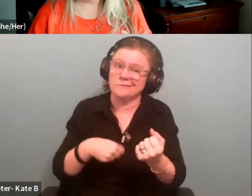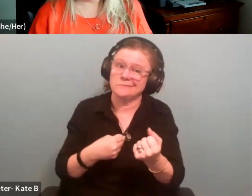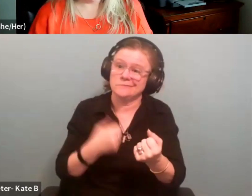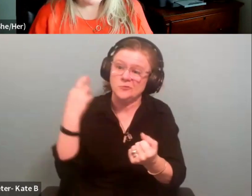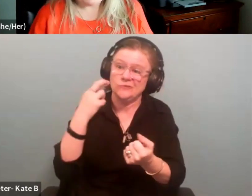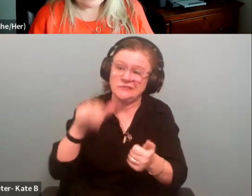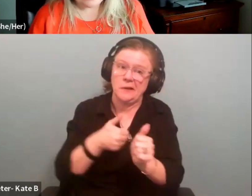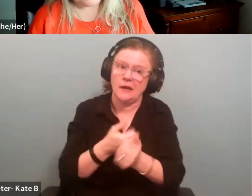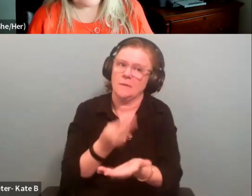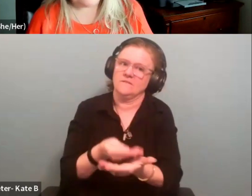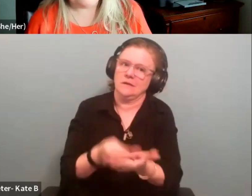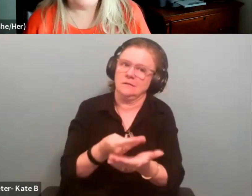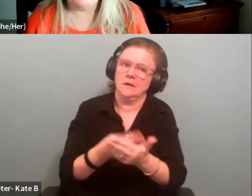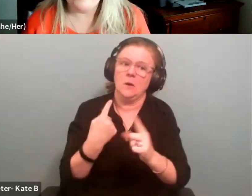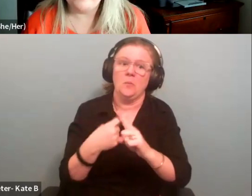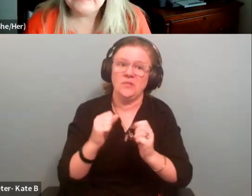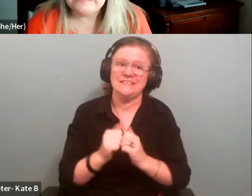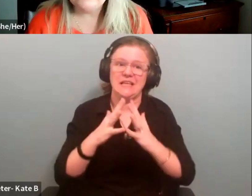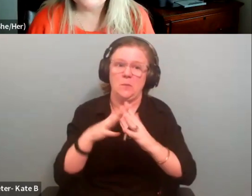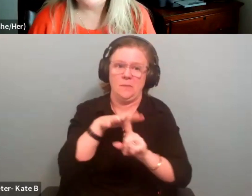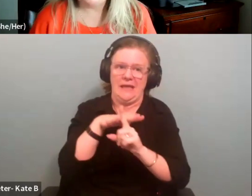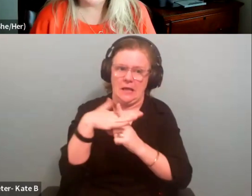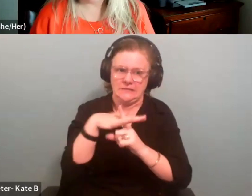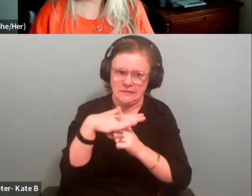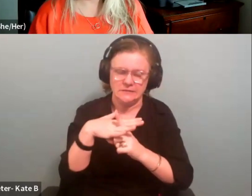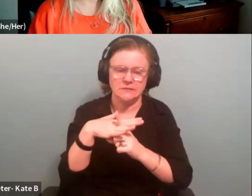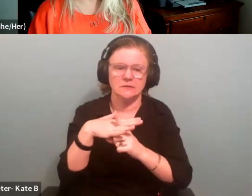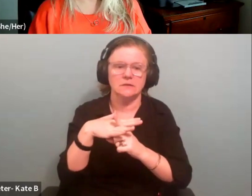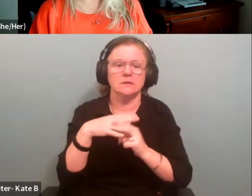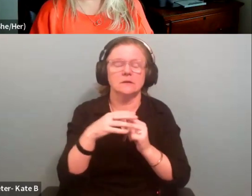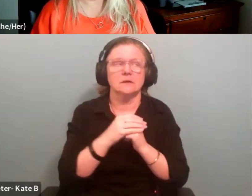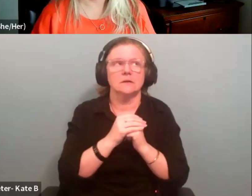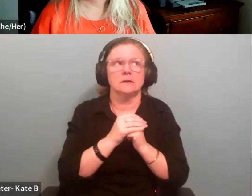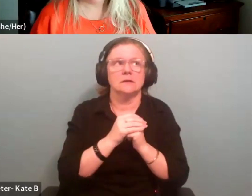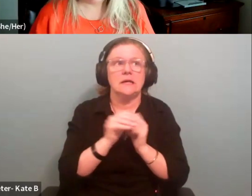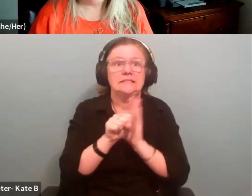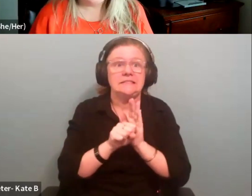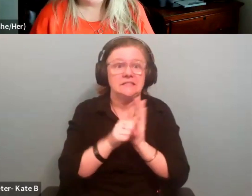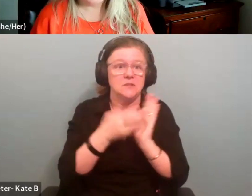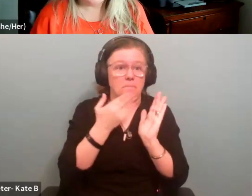implementation context. And so I would say that the states that are doing the best are those